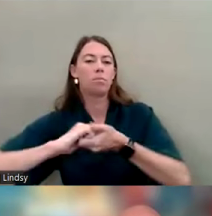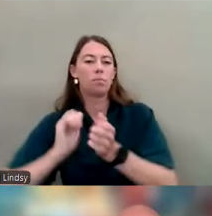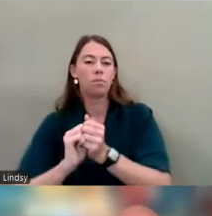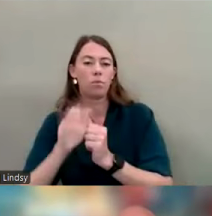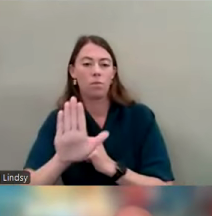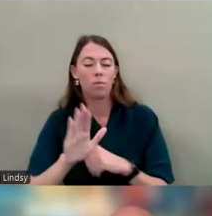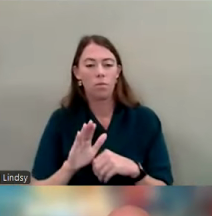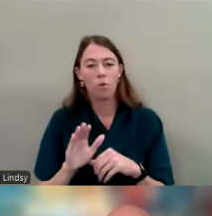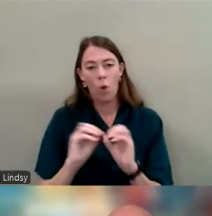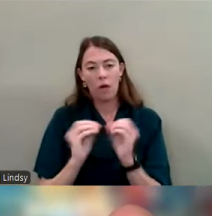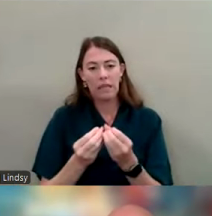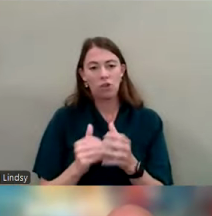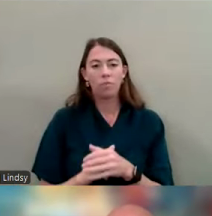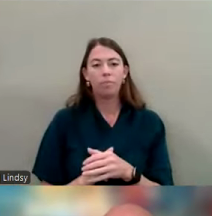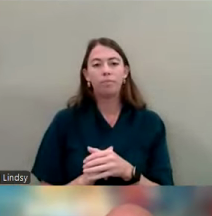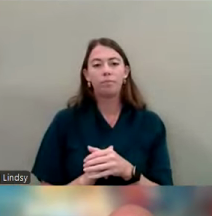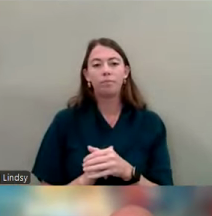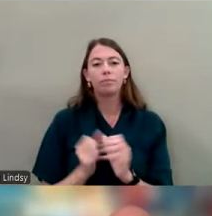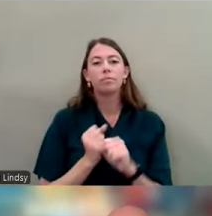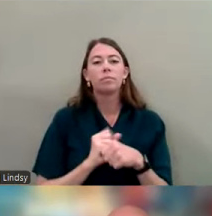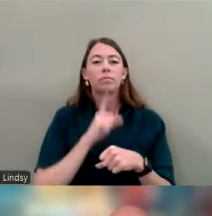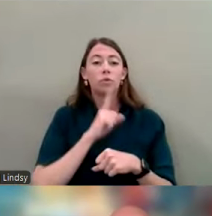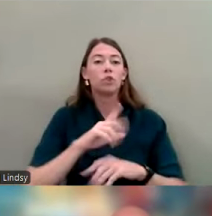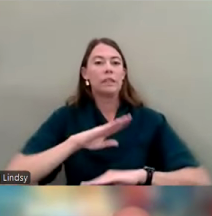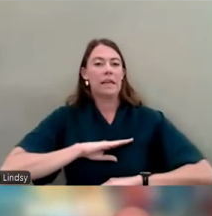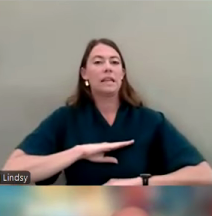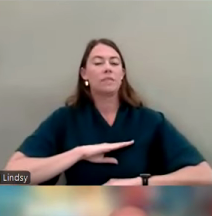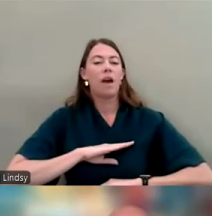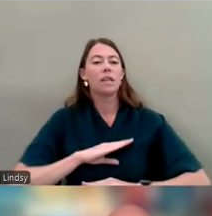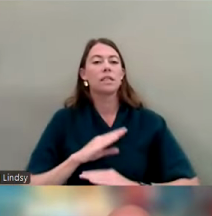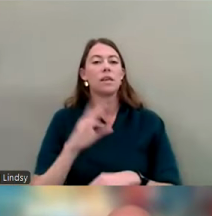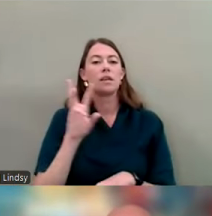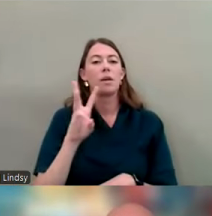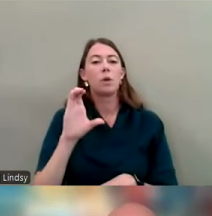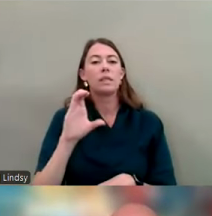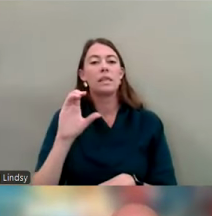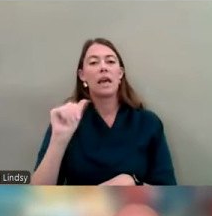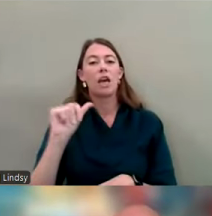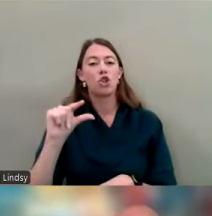satisfies the WCAG success criteria so you are ticking all of those boxes to make sure